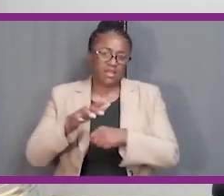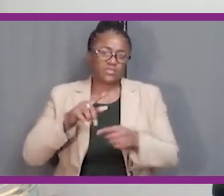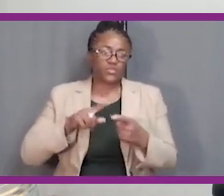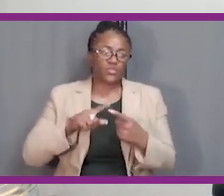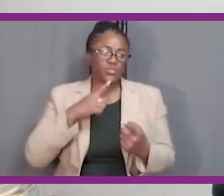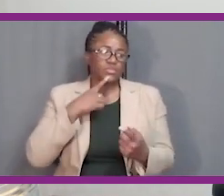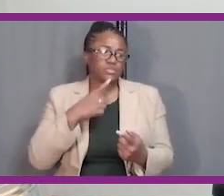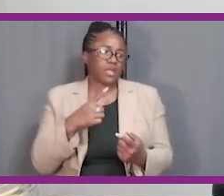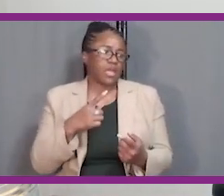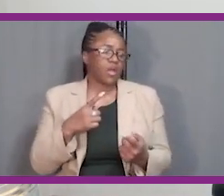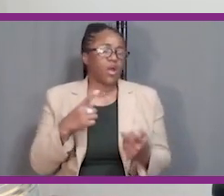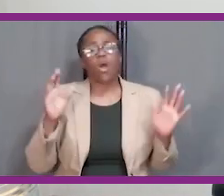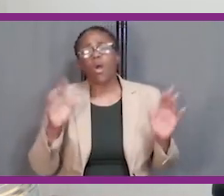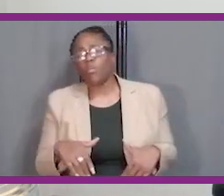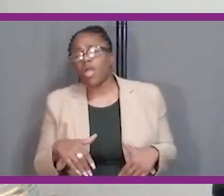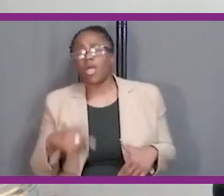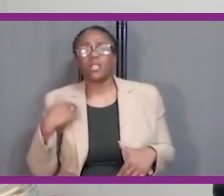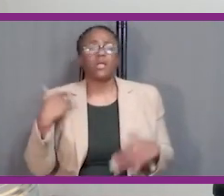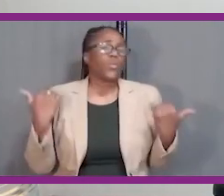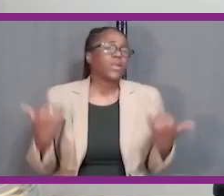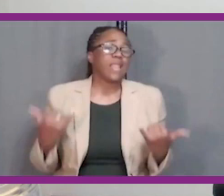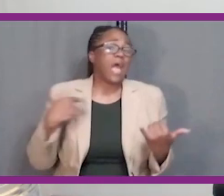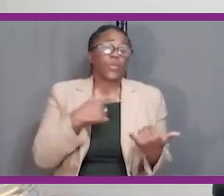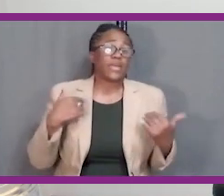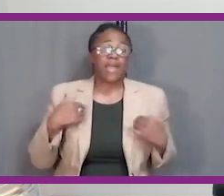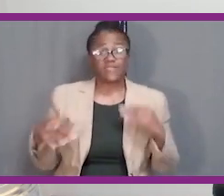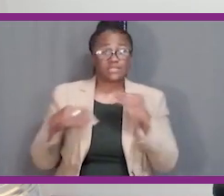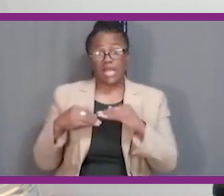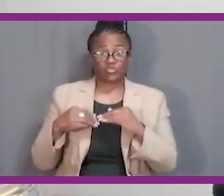law that's going to help disabled people," but if you're a disabled person living in